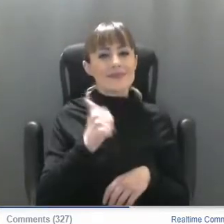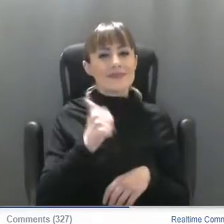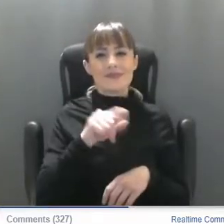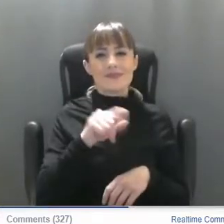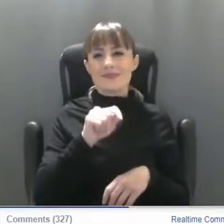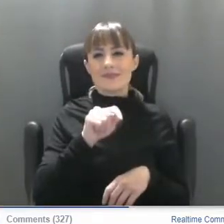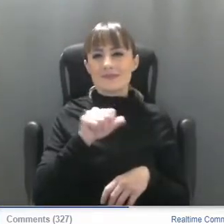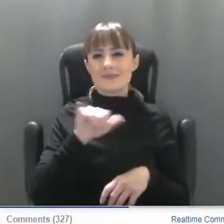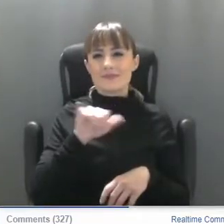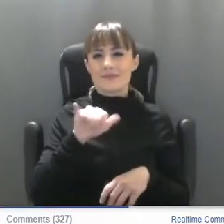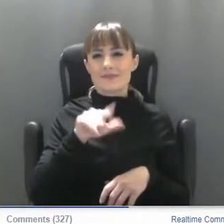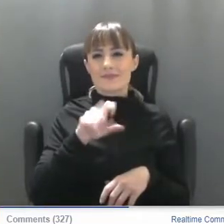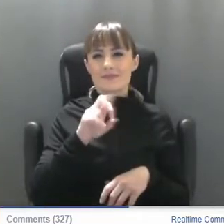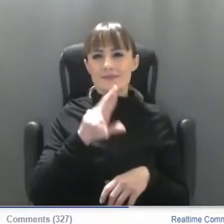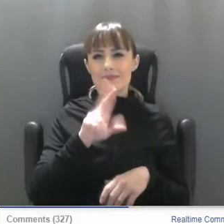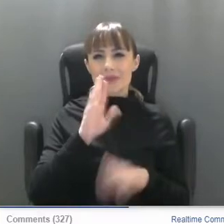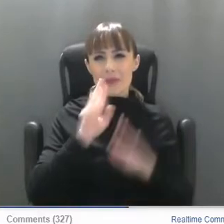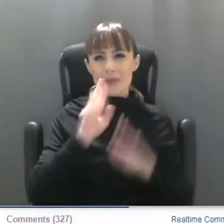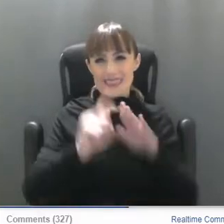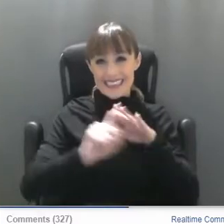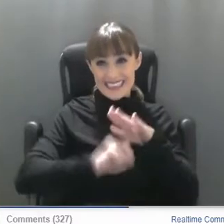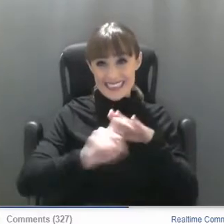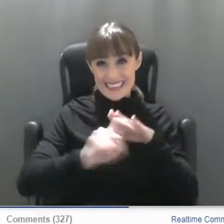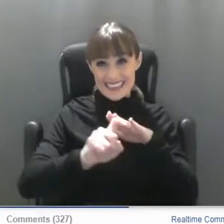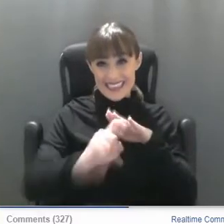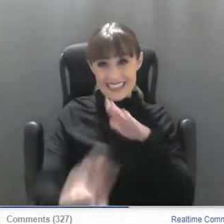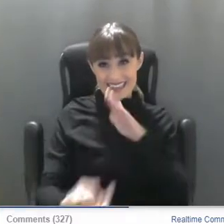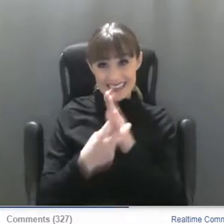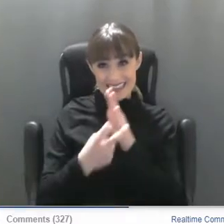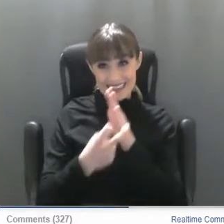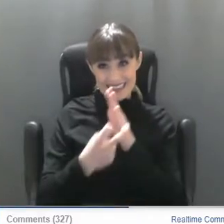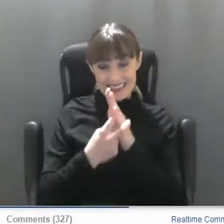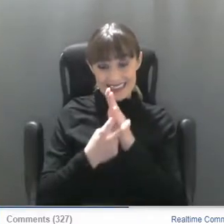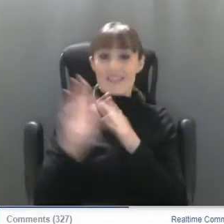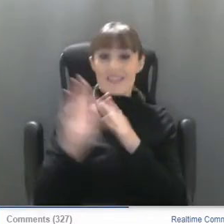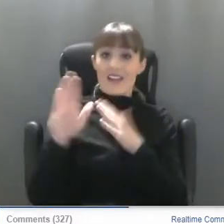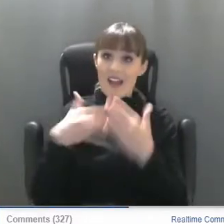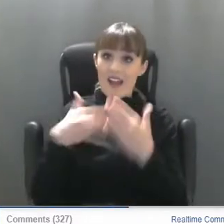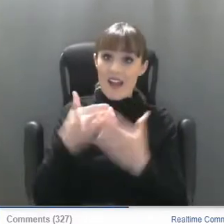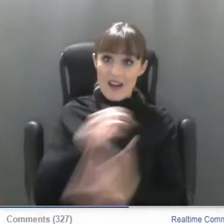be scanning your tickets. All of staff is in masks, and we're strongly encouraging